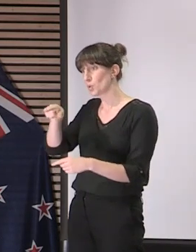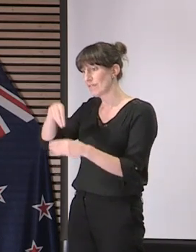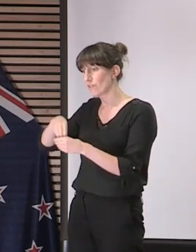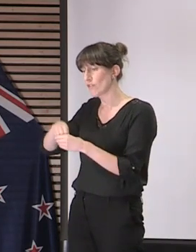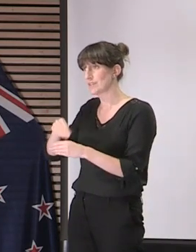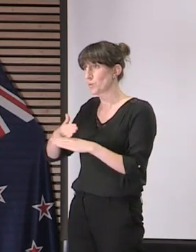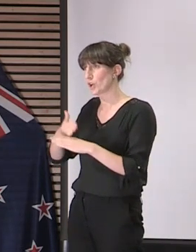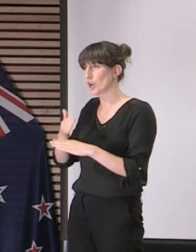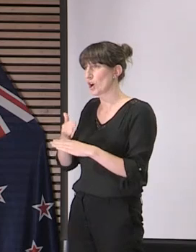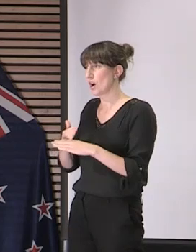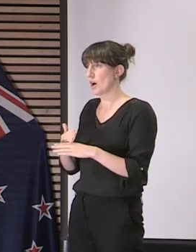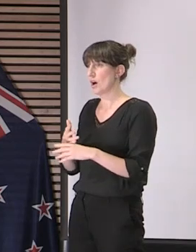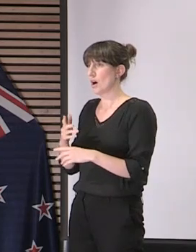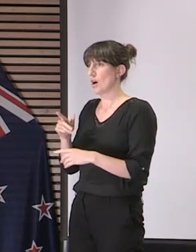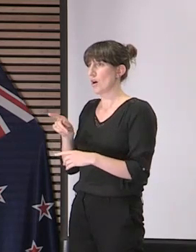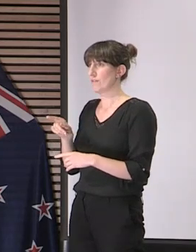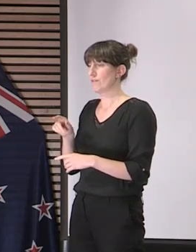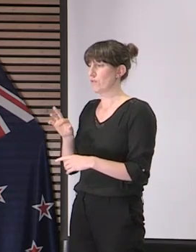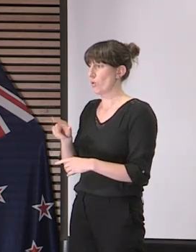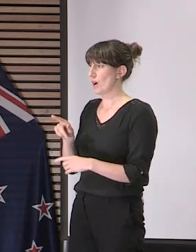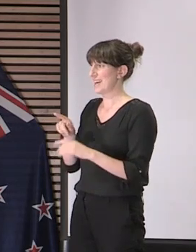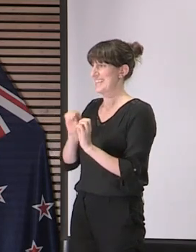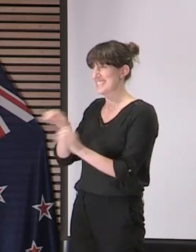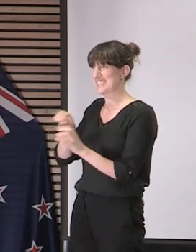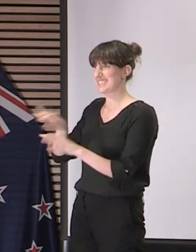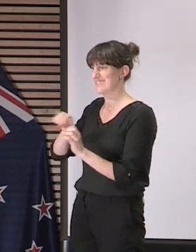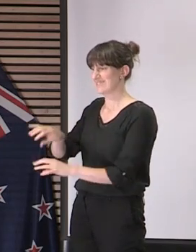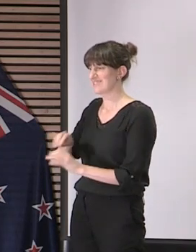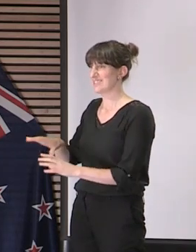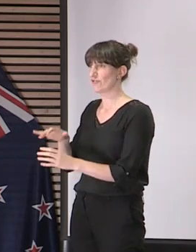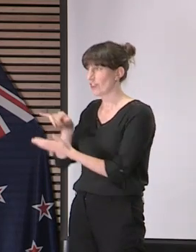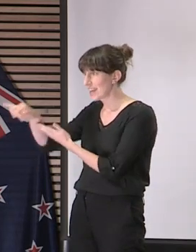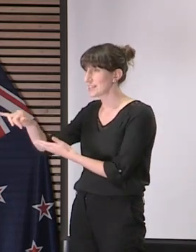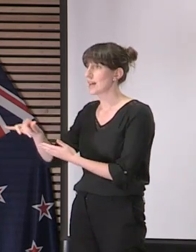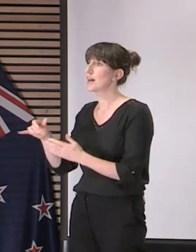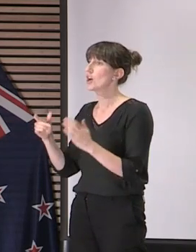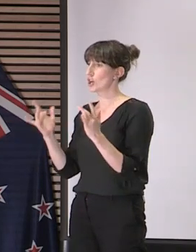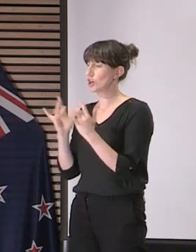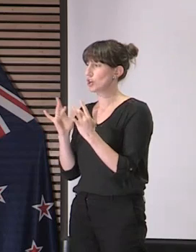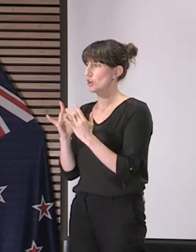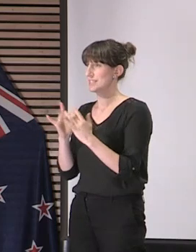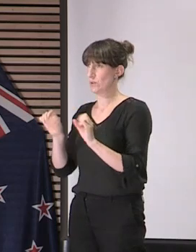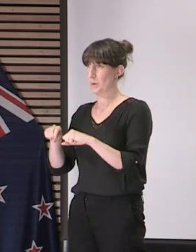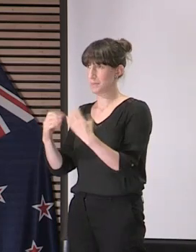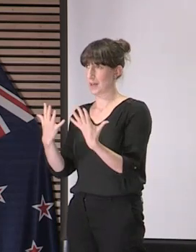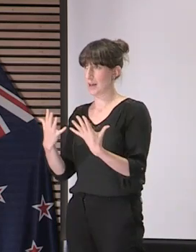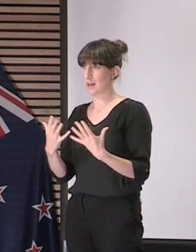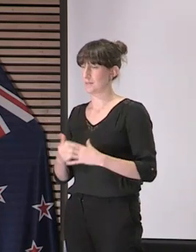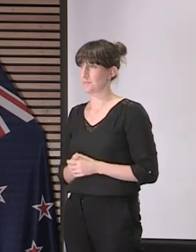month. A message though to any of those critical exporters or